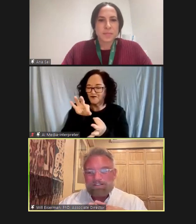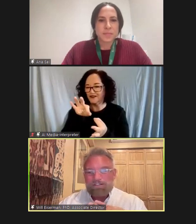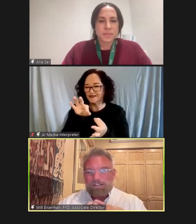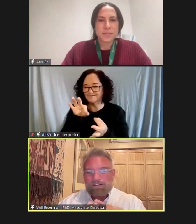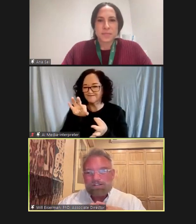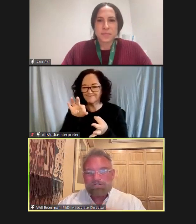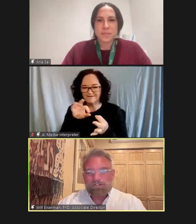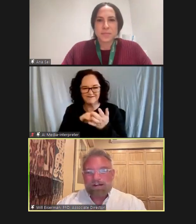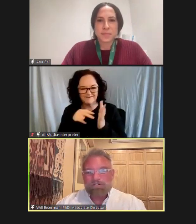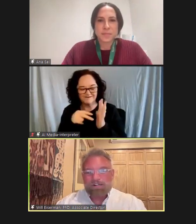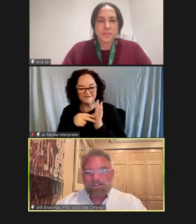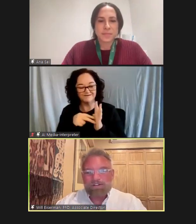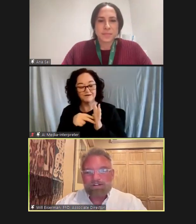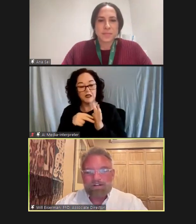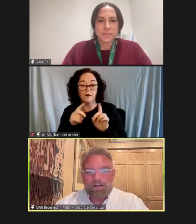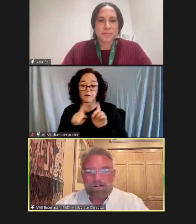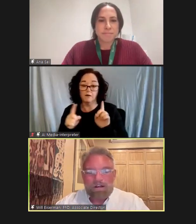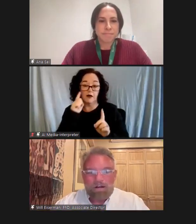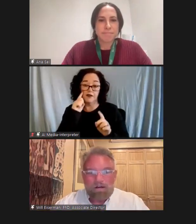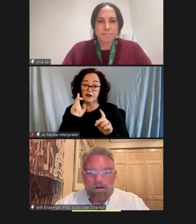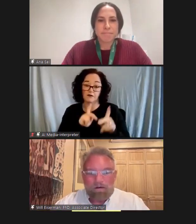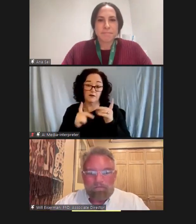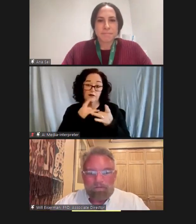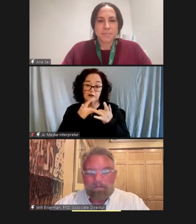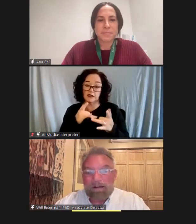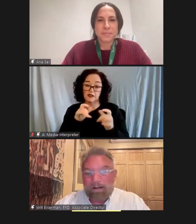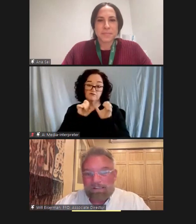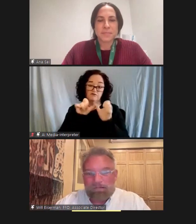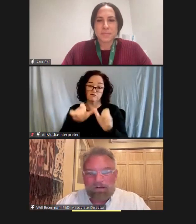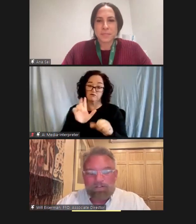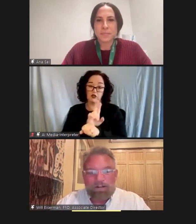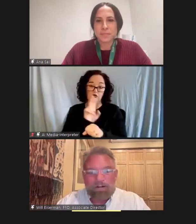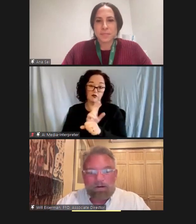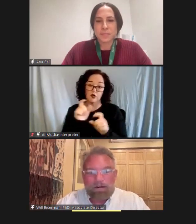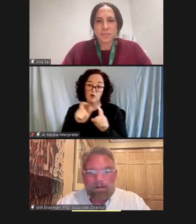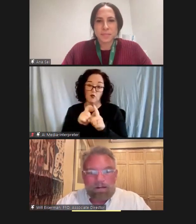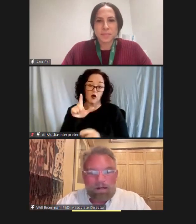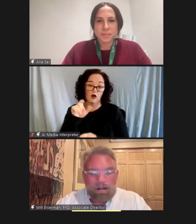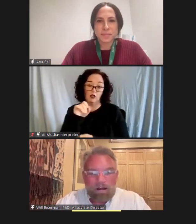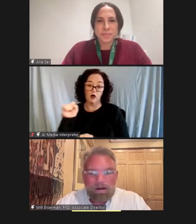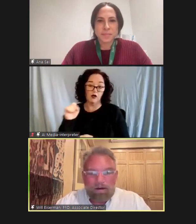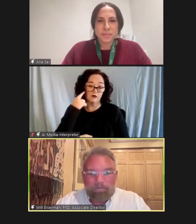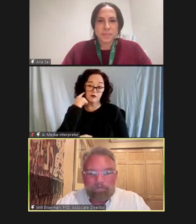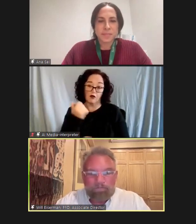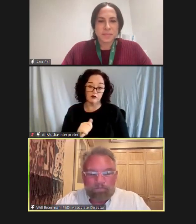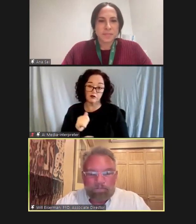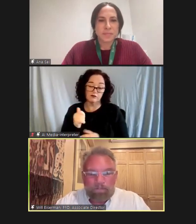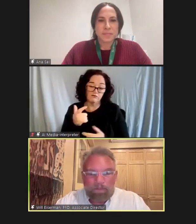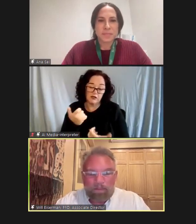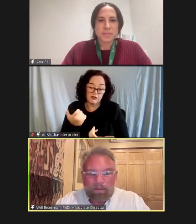use it for that